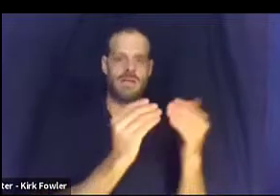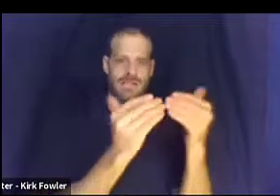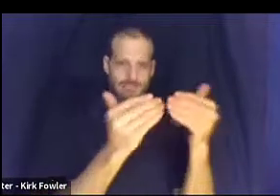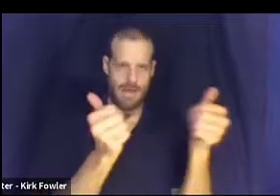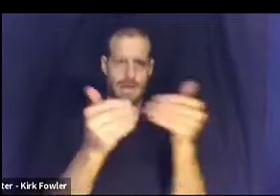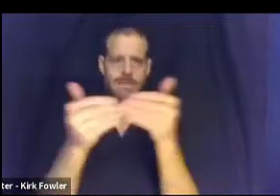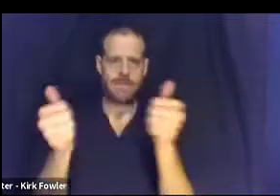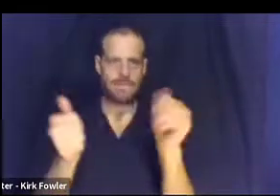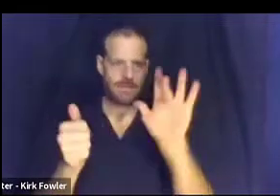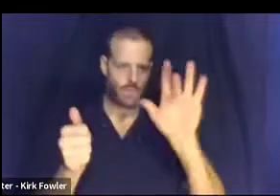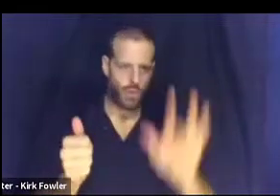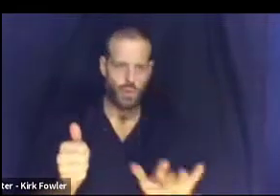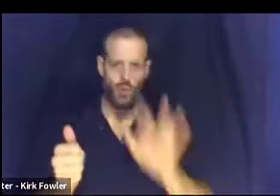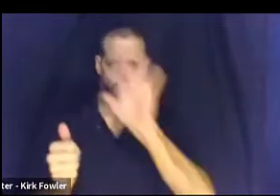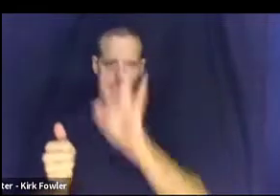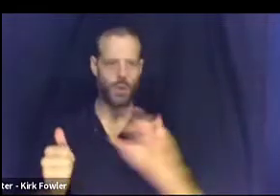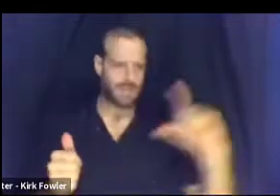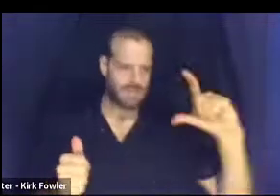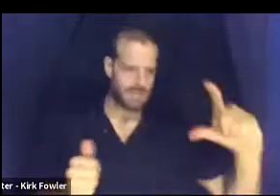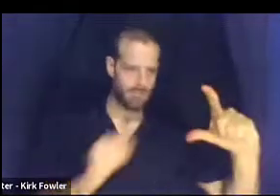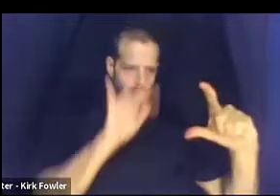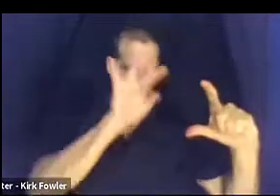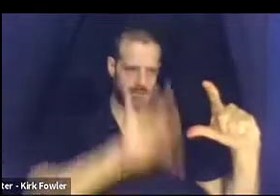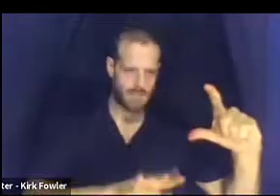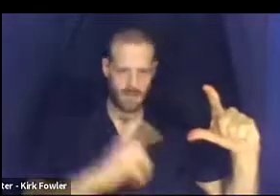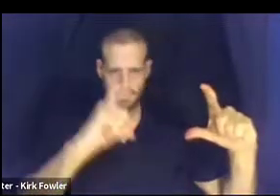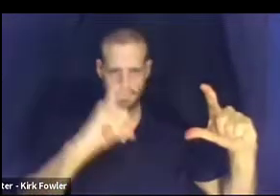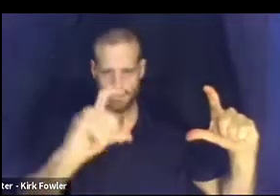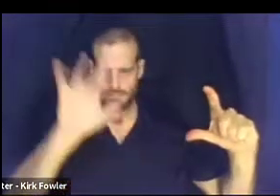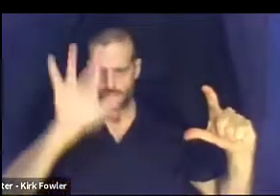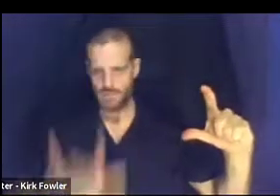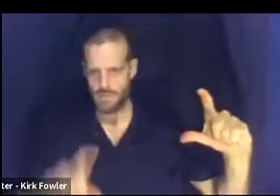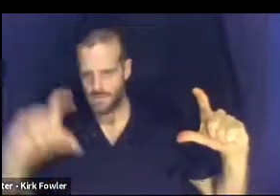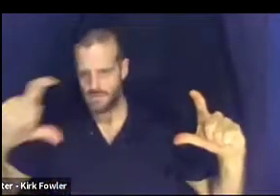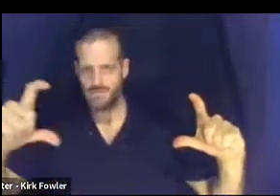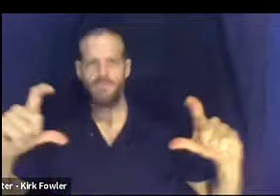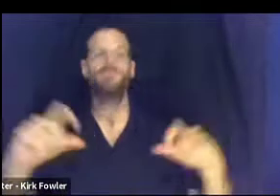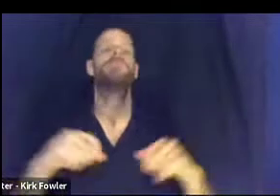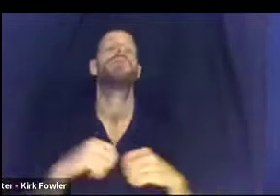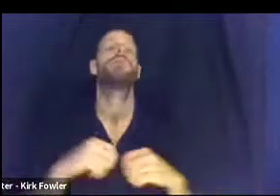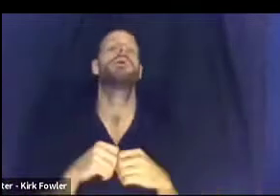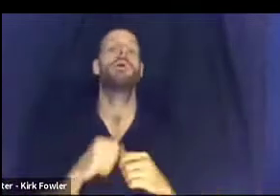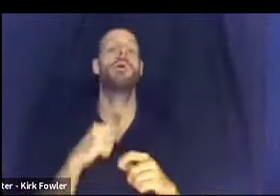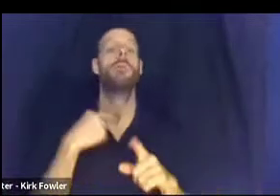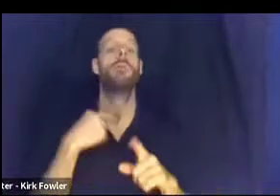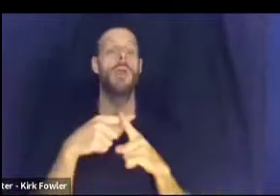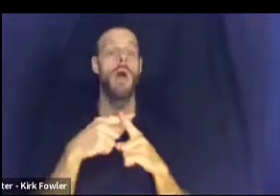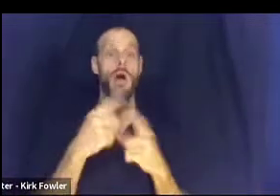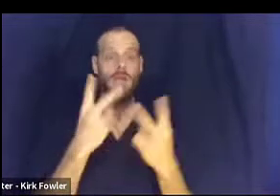How about even for visual fields, the choice to do this at eye level